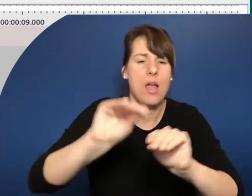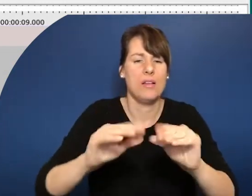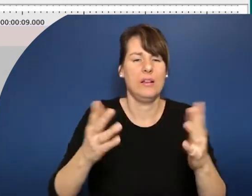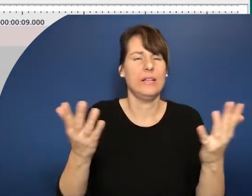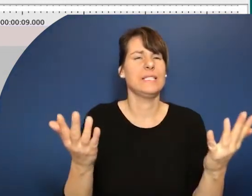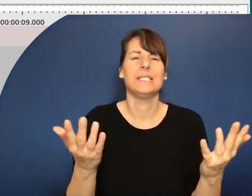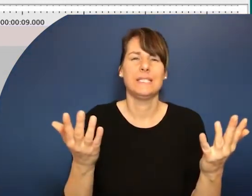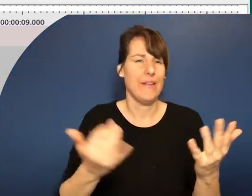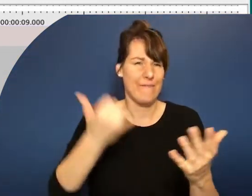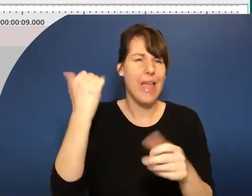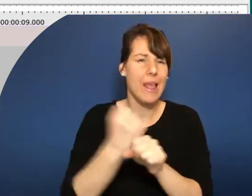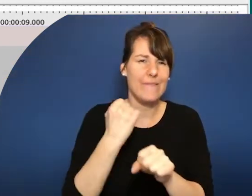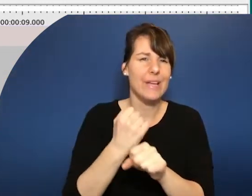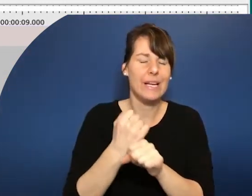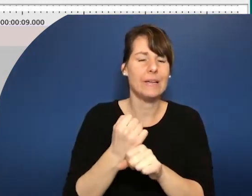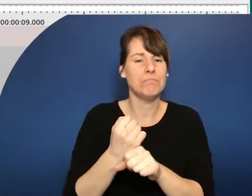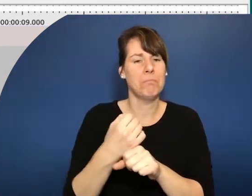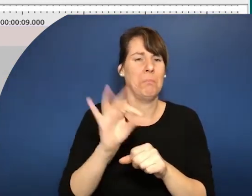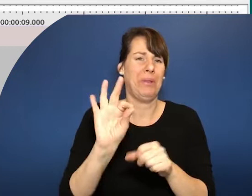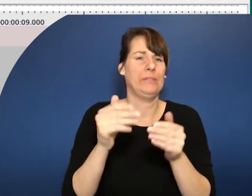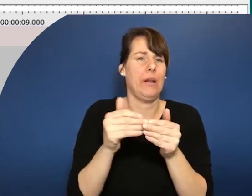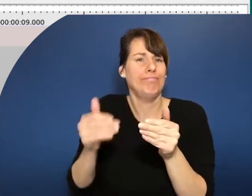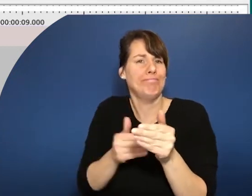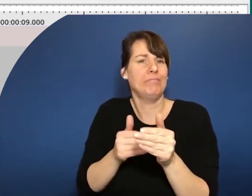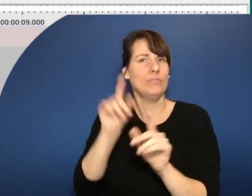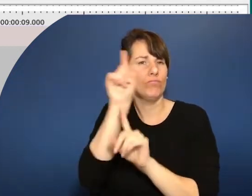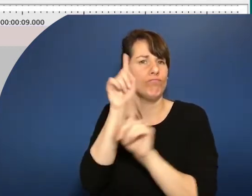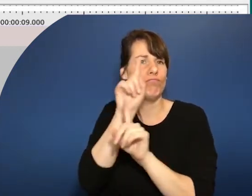or change them, which might cost more time and energy.